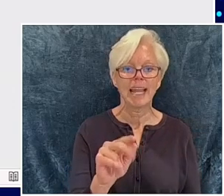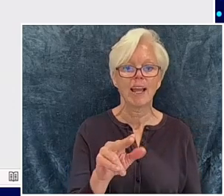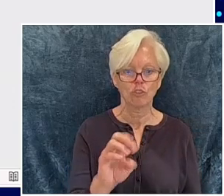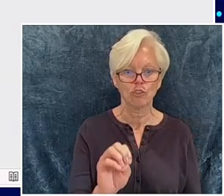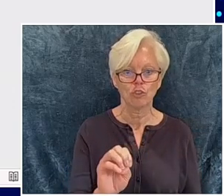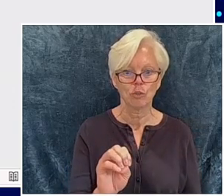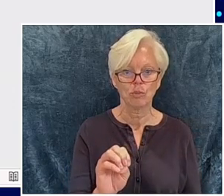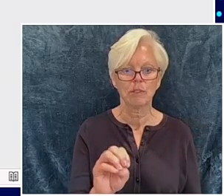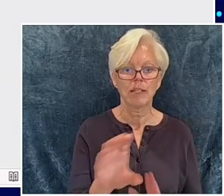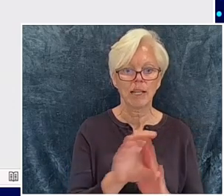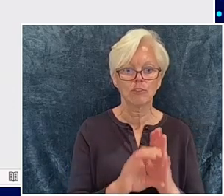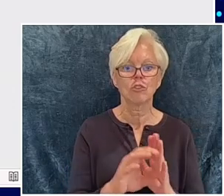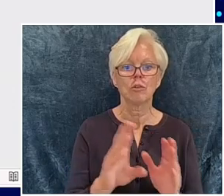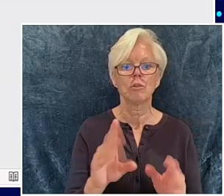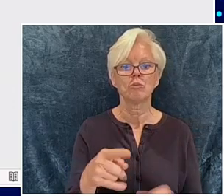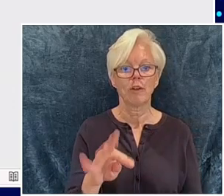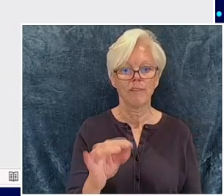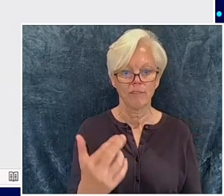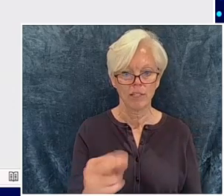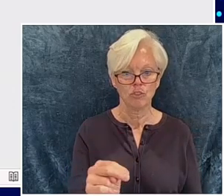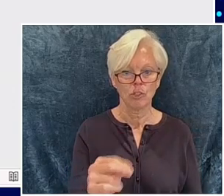the institution by name as an educational